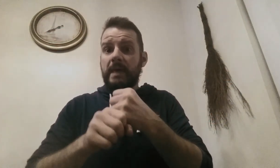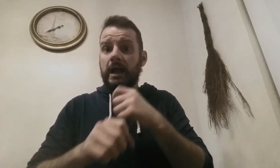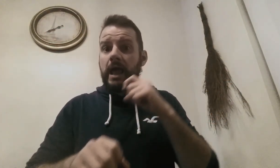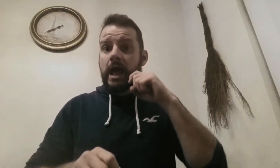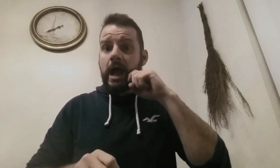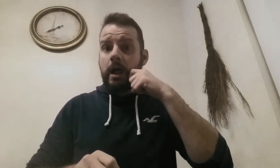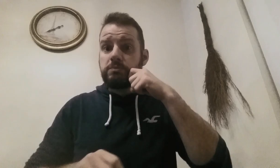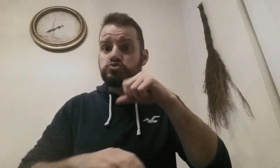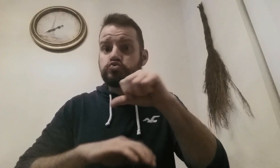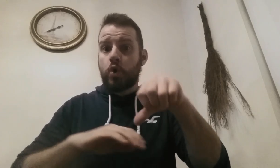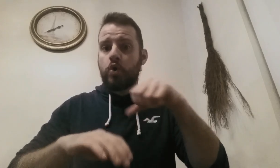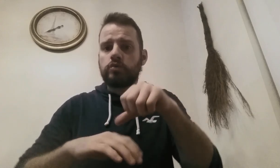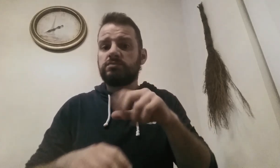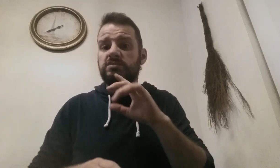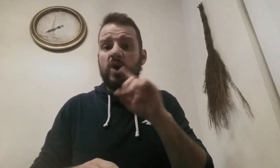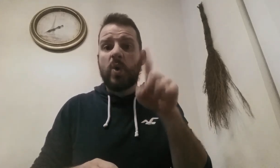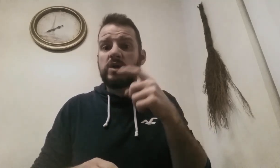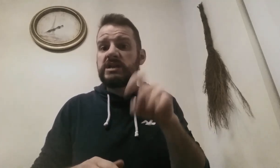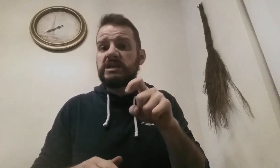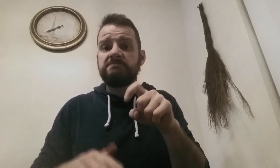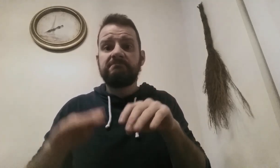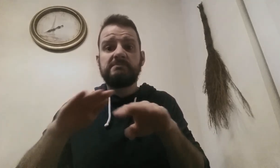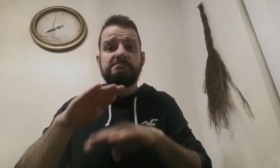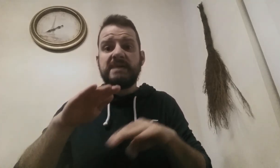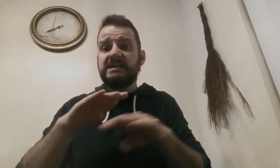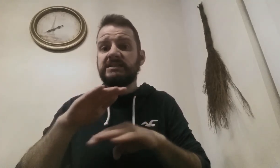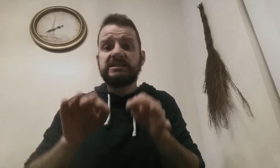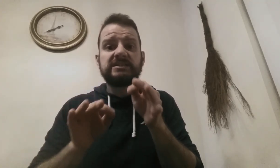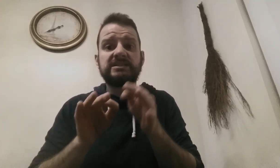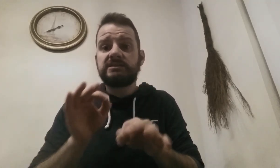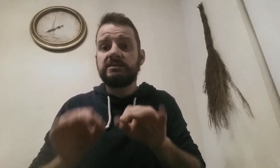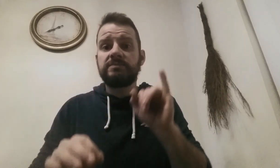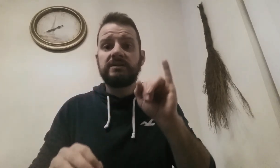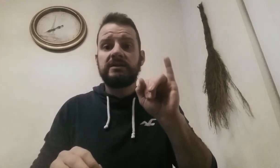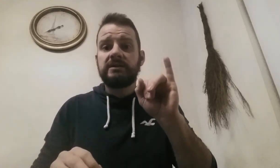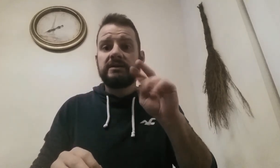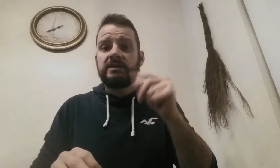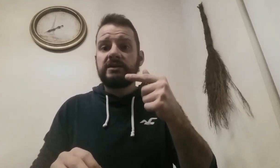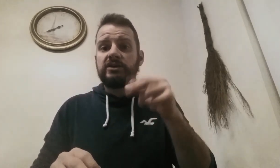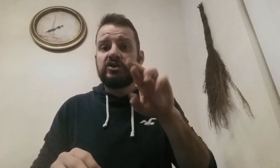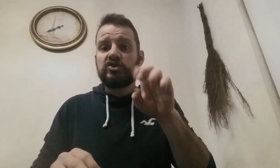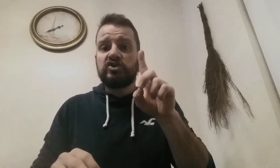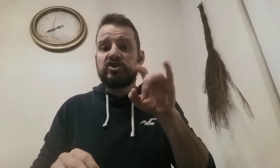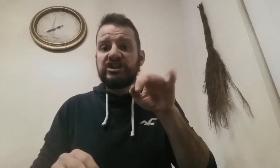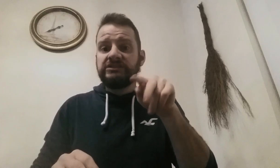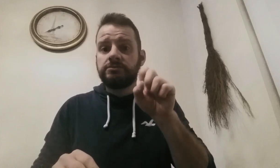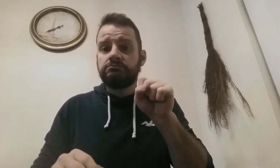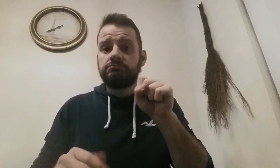I'm going to make some apple sauce with only simple and basic ingredients.